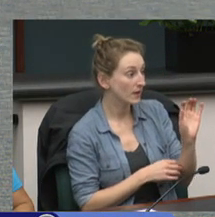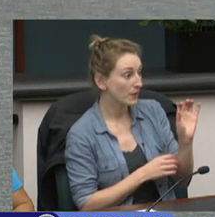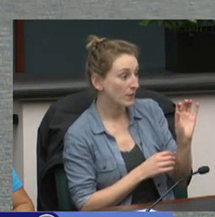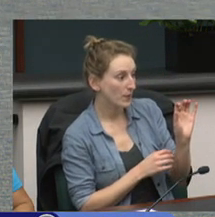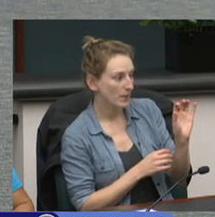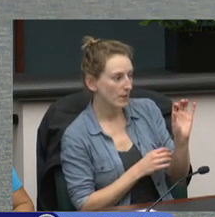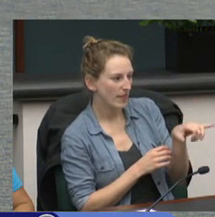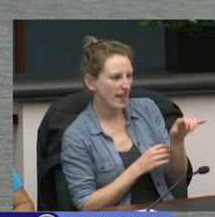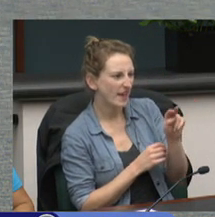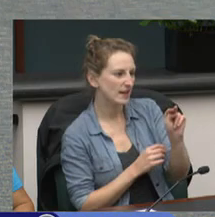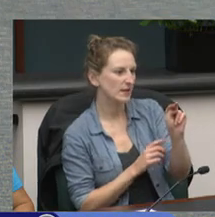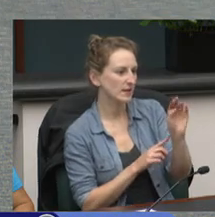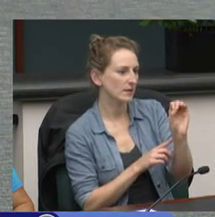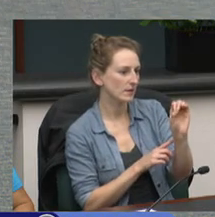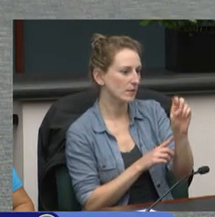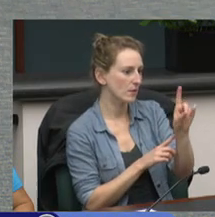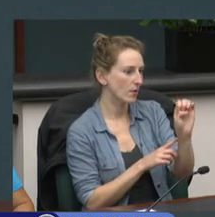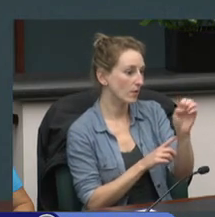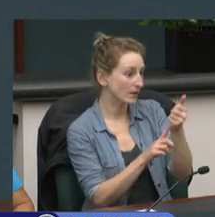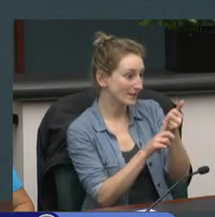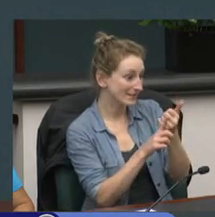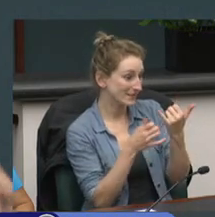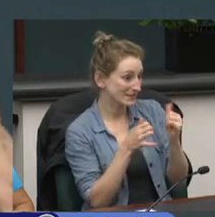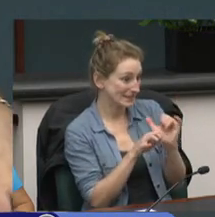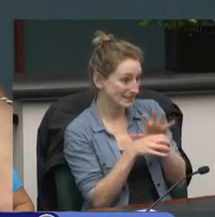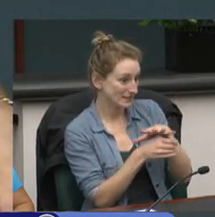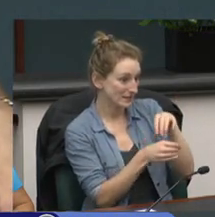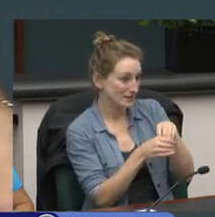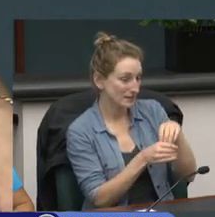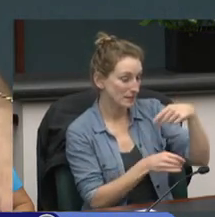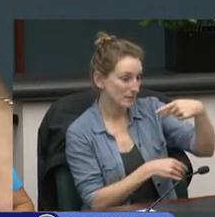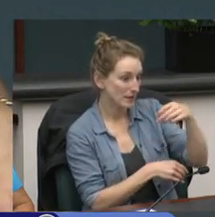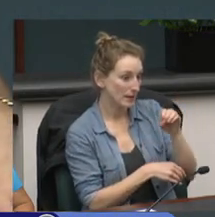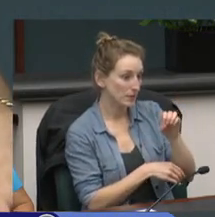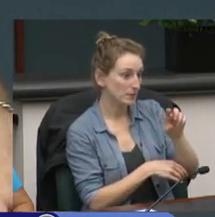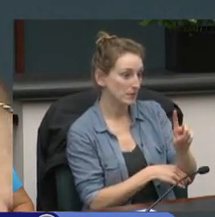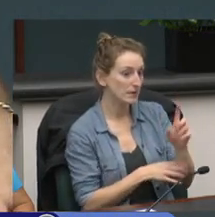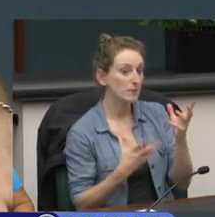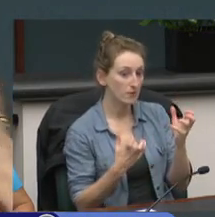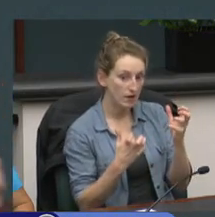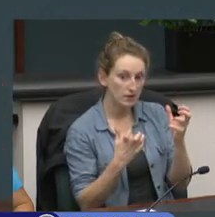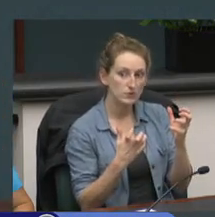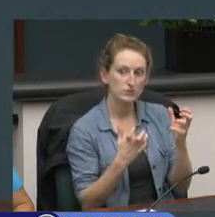required in the PDS where we want to have polycentric development or is it